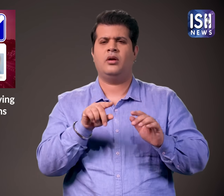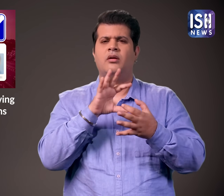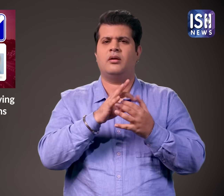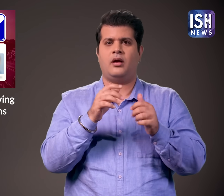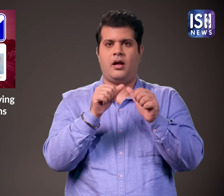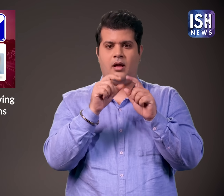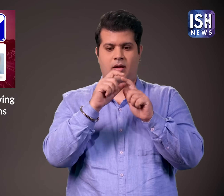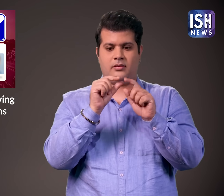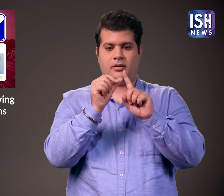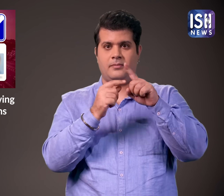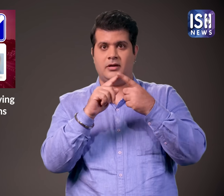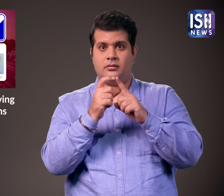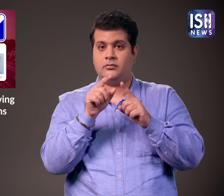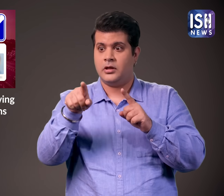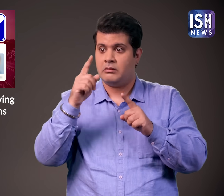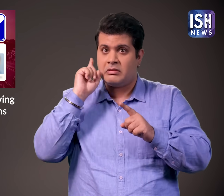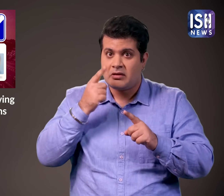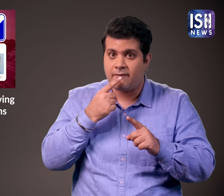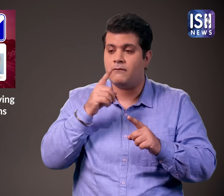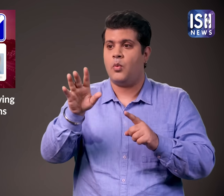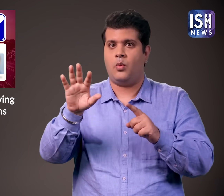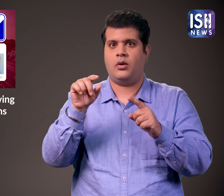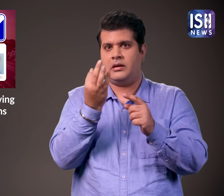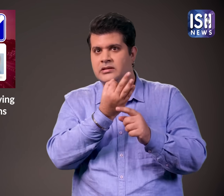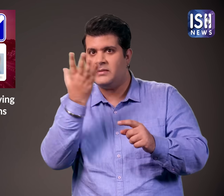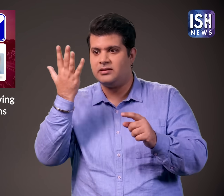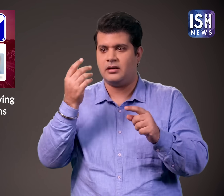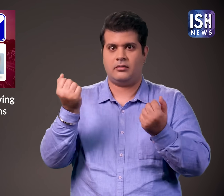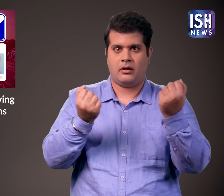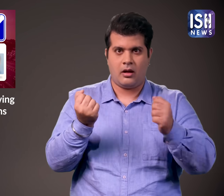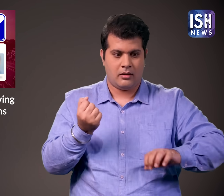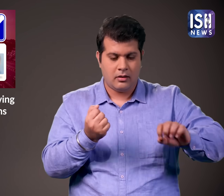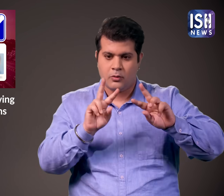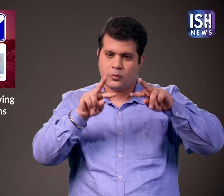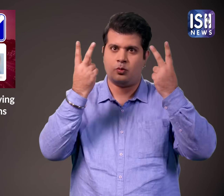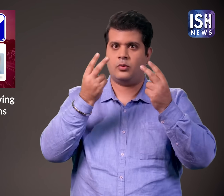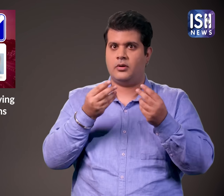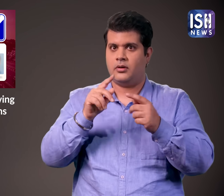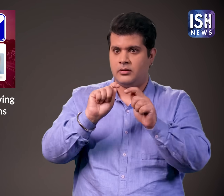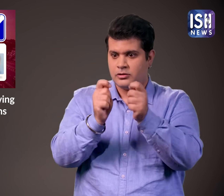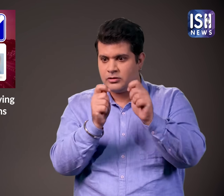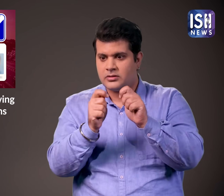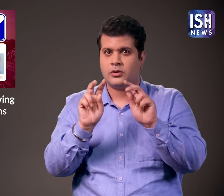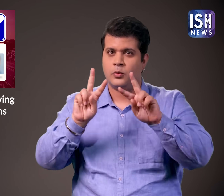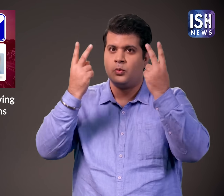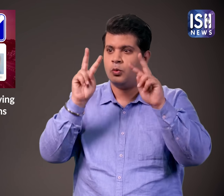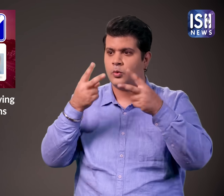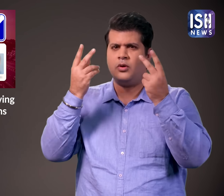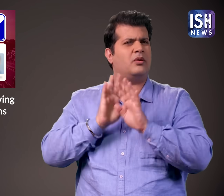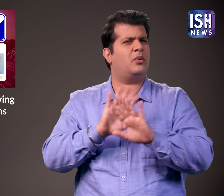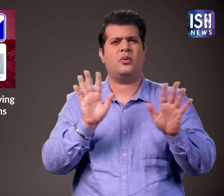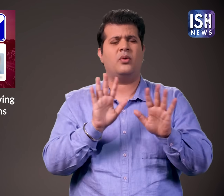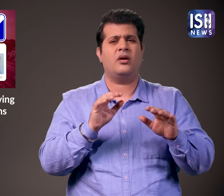Deaf shall not be forced to use adapted vehicles.